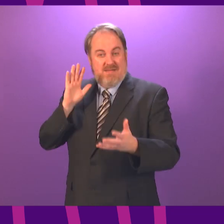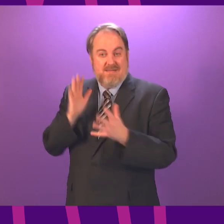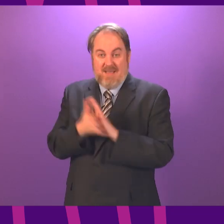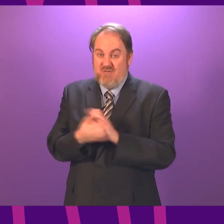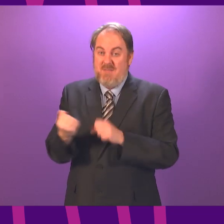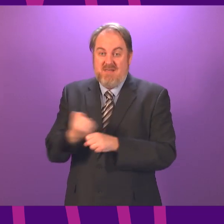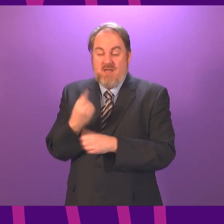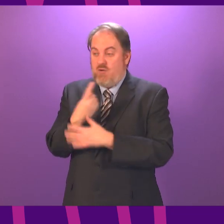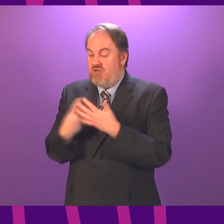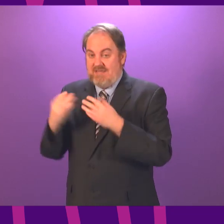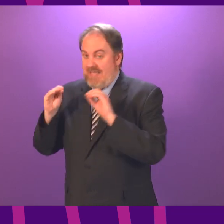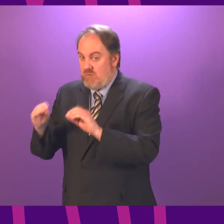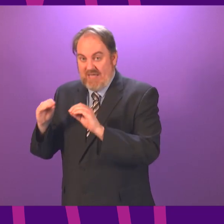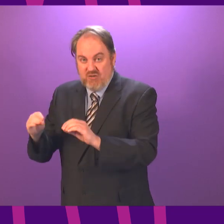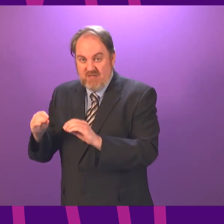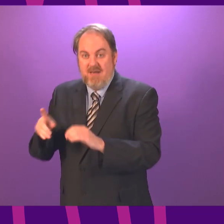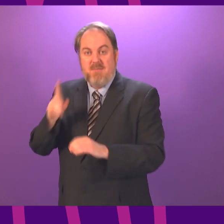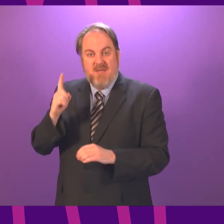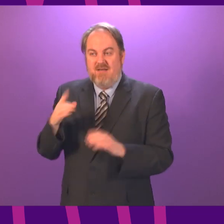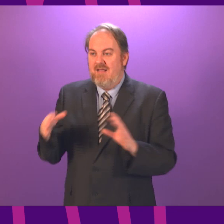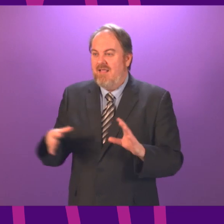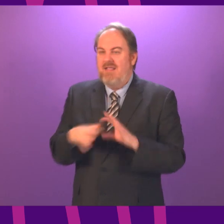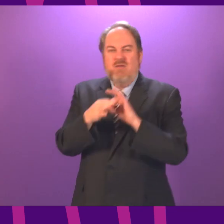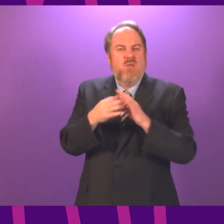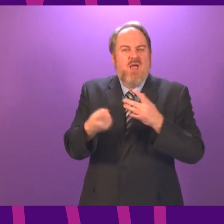wellbeing. That will partly be about education, but there will be bigger things for us to